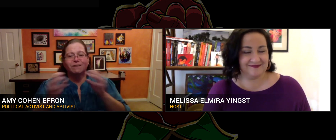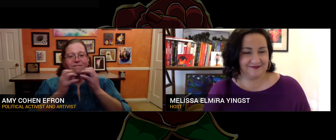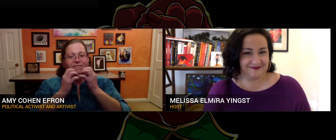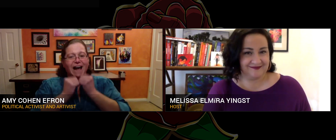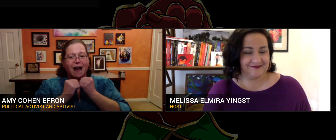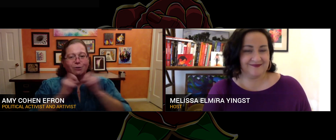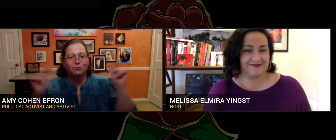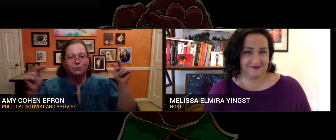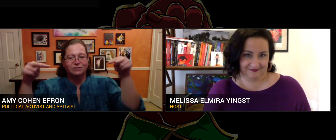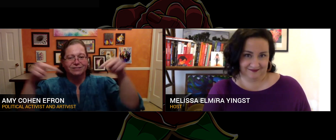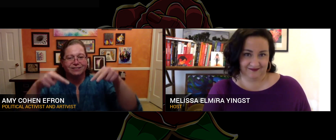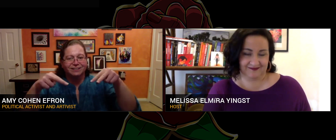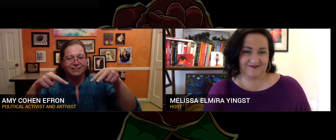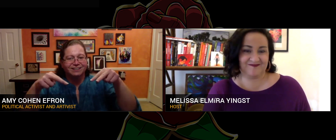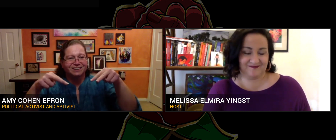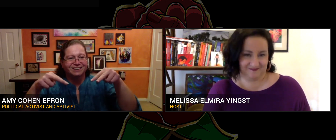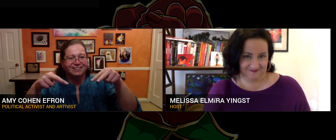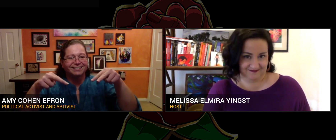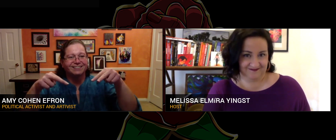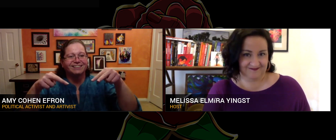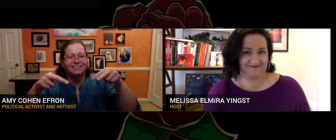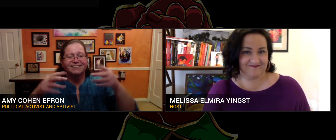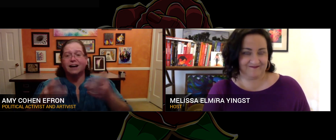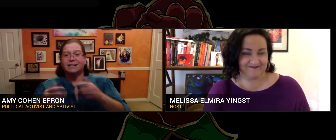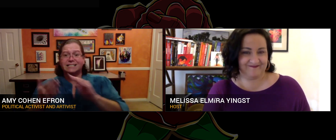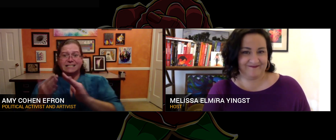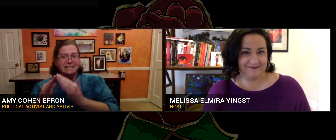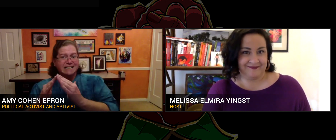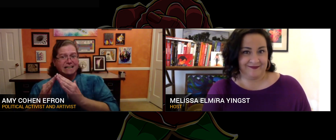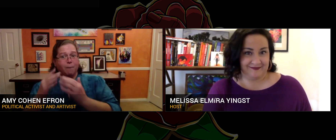Both have two different values.